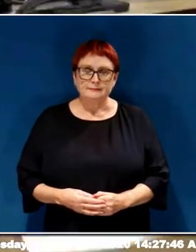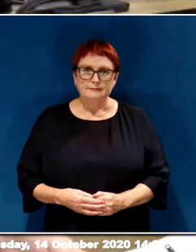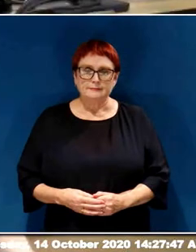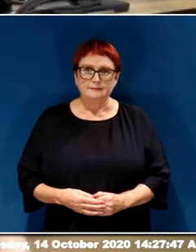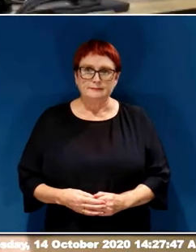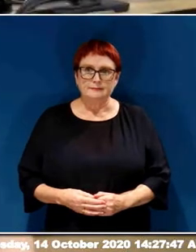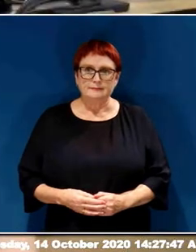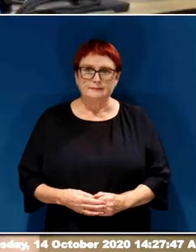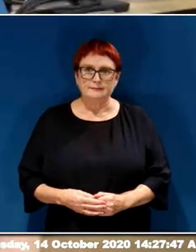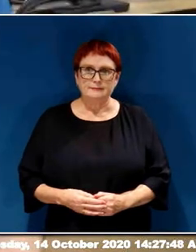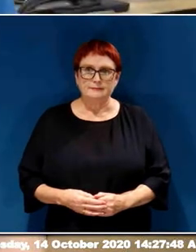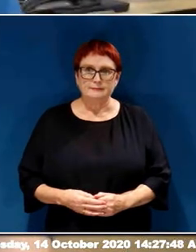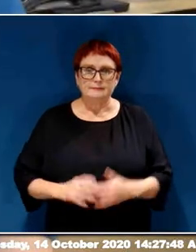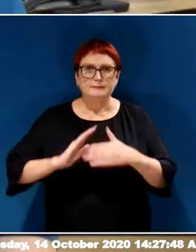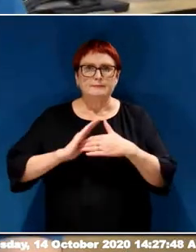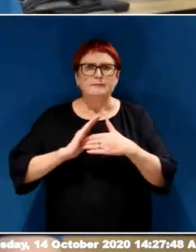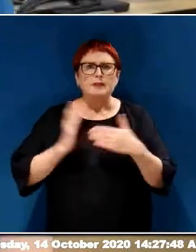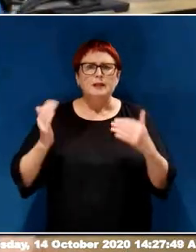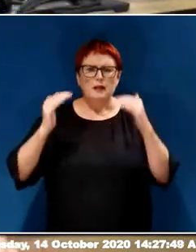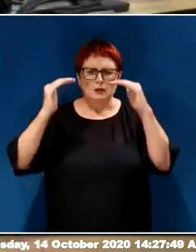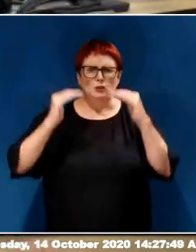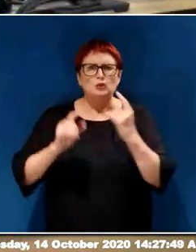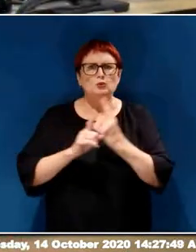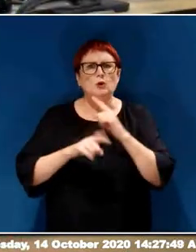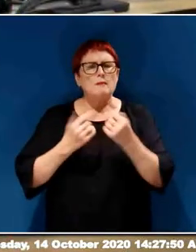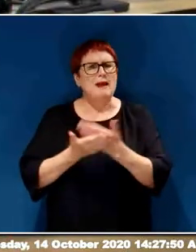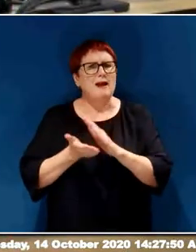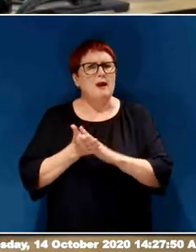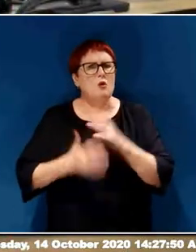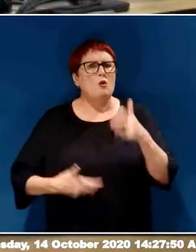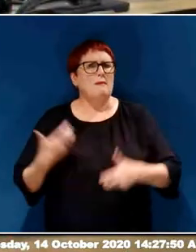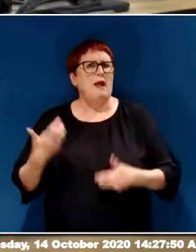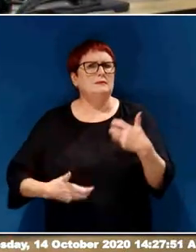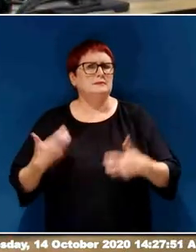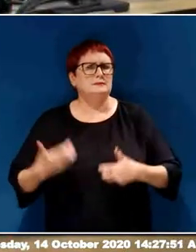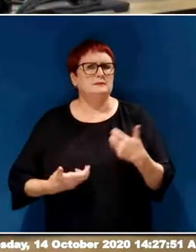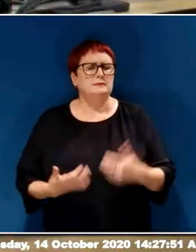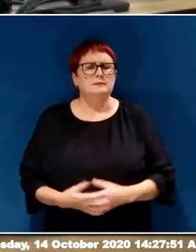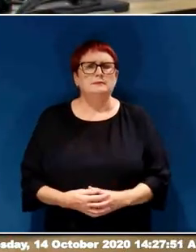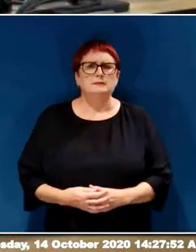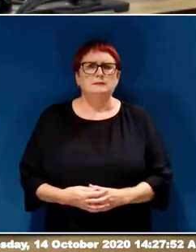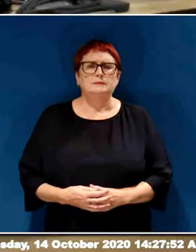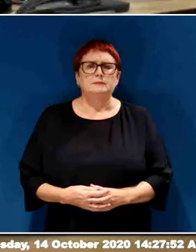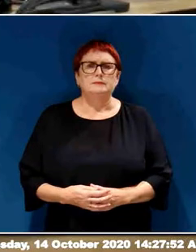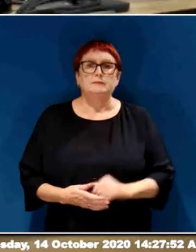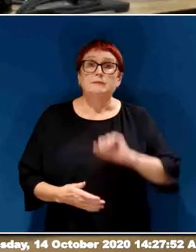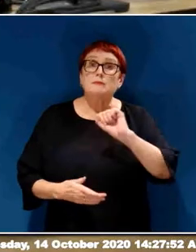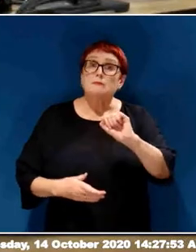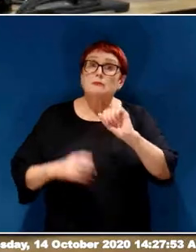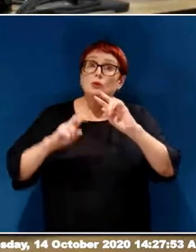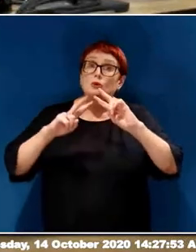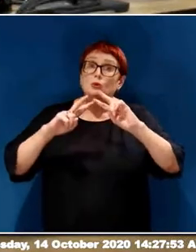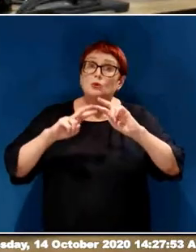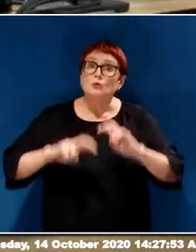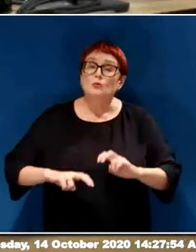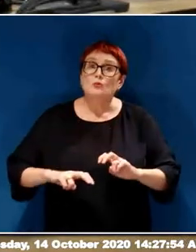Does your research, I'm at row 66, Dr de Bruin, does your research reveal